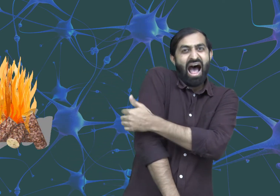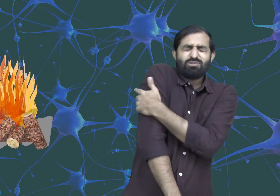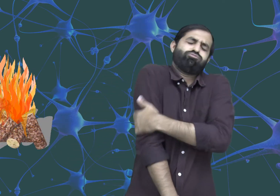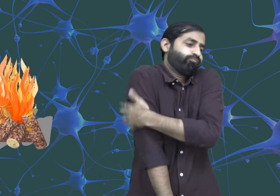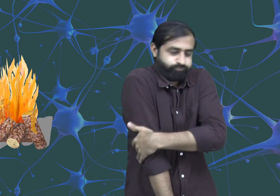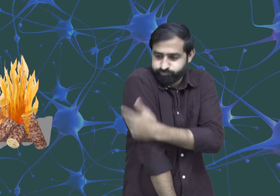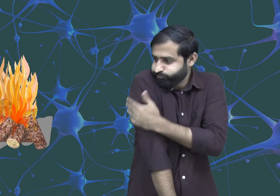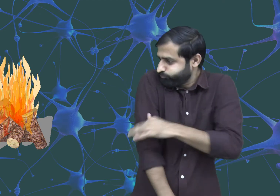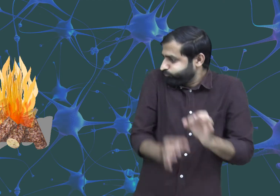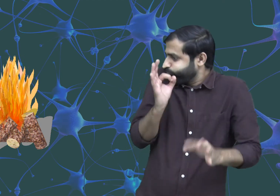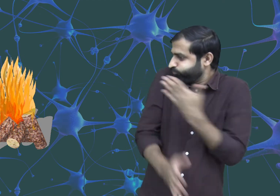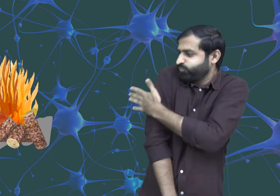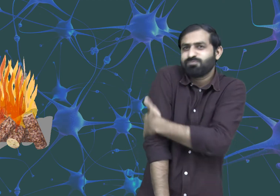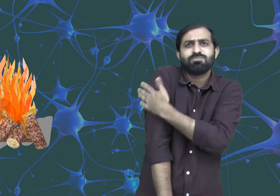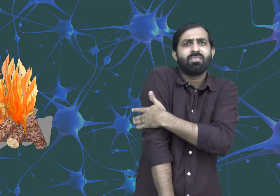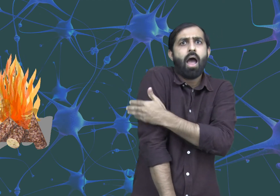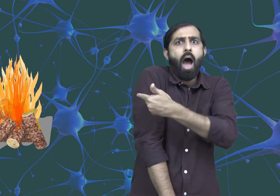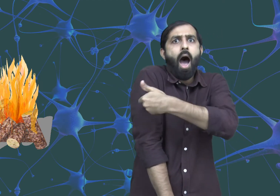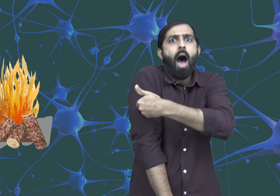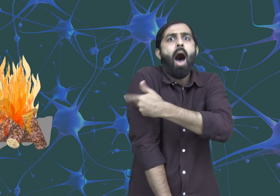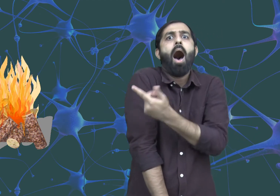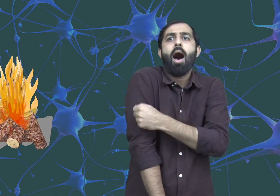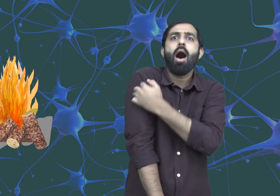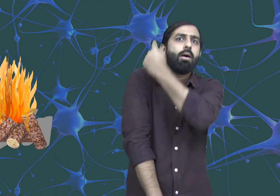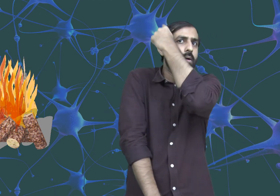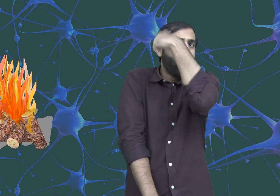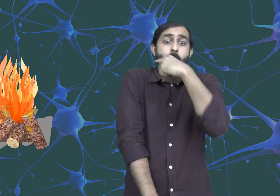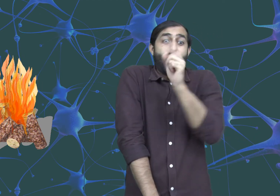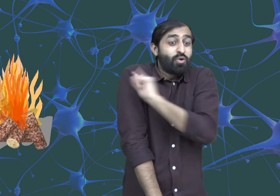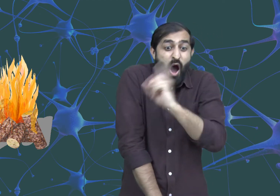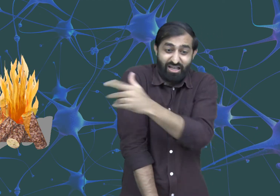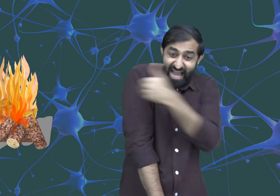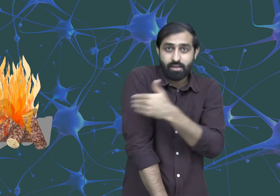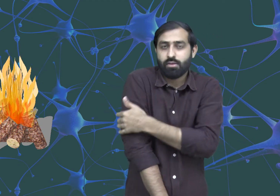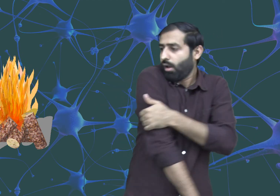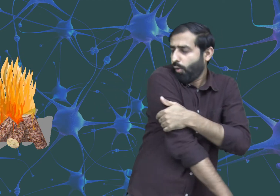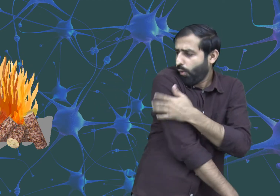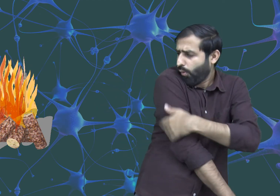the brain, like when we feel the heat when we are close to a fire flame they immediately send signals to